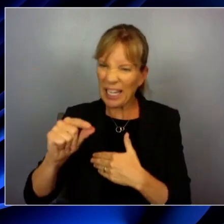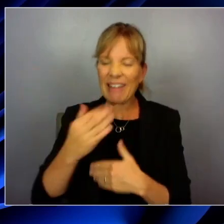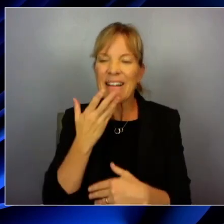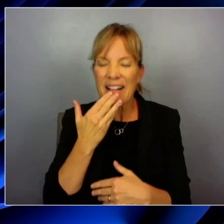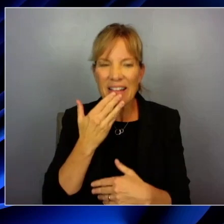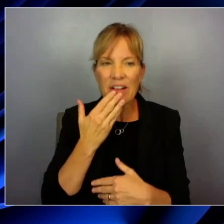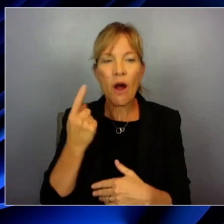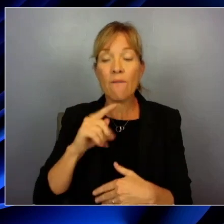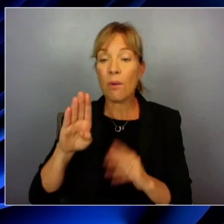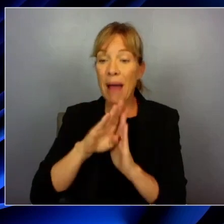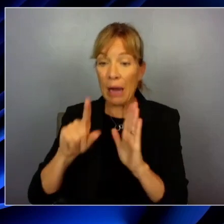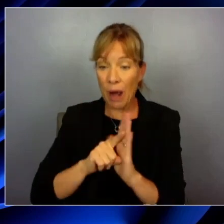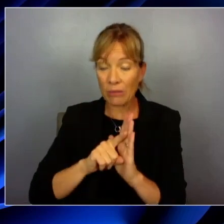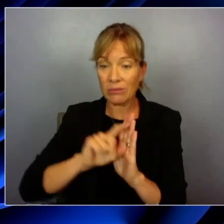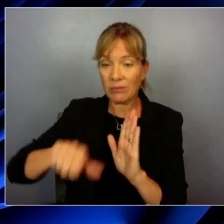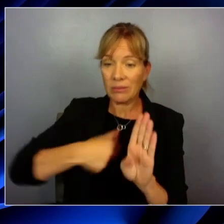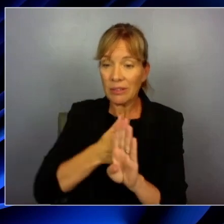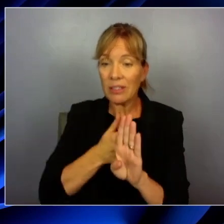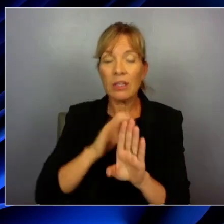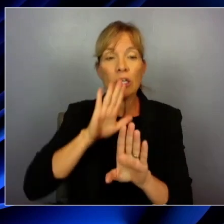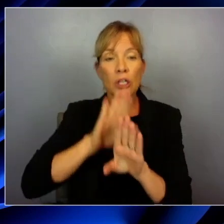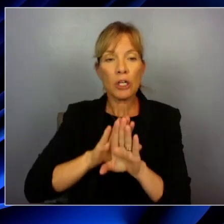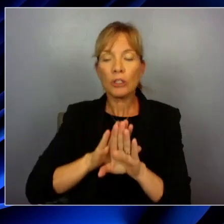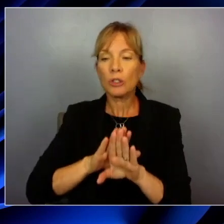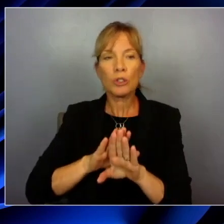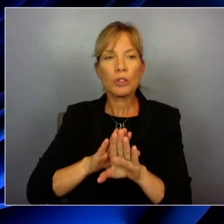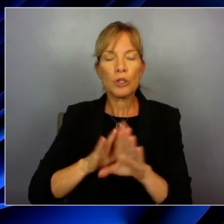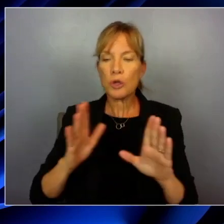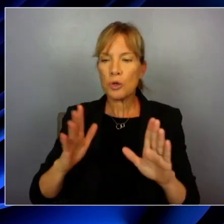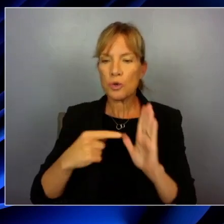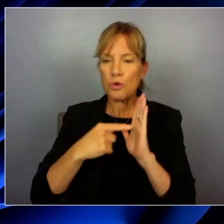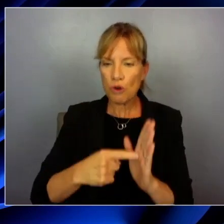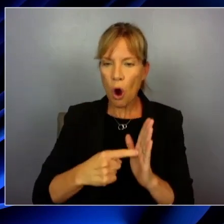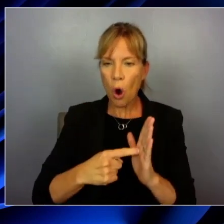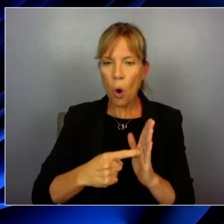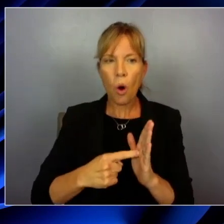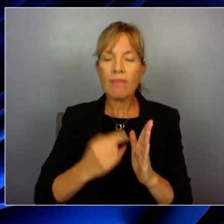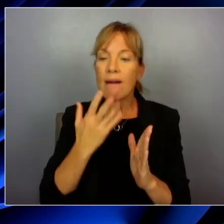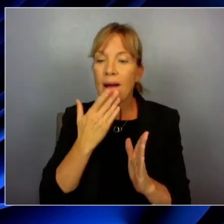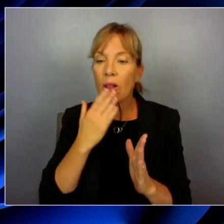color to essentially edit these color. These color options there you go like this one.